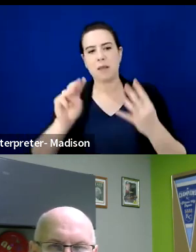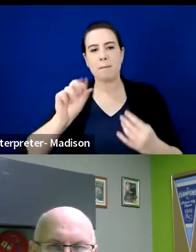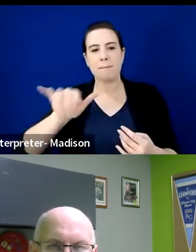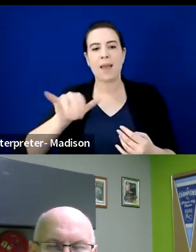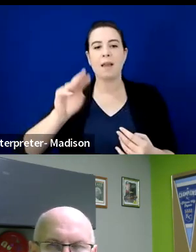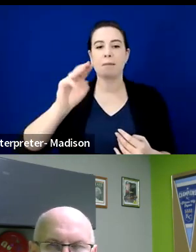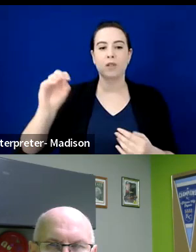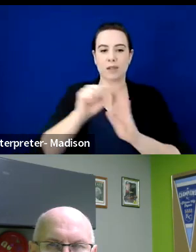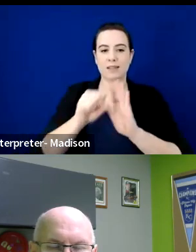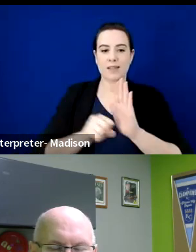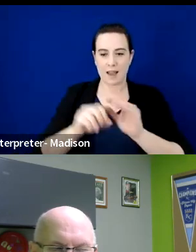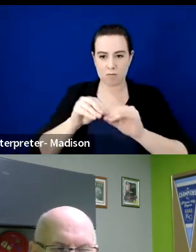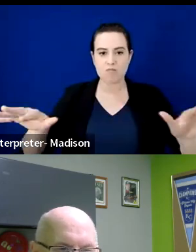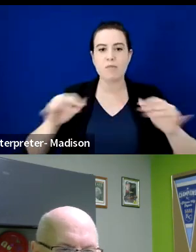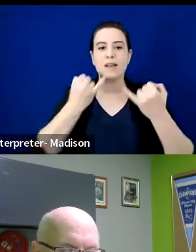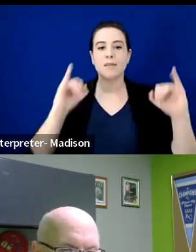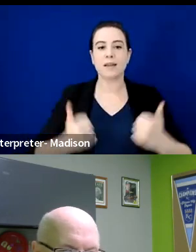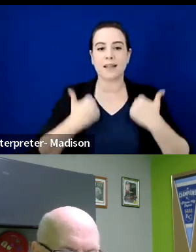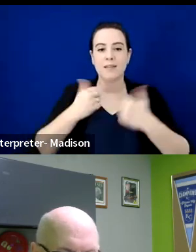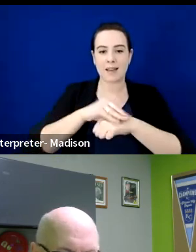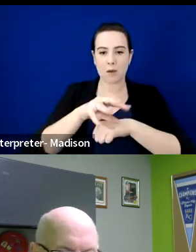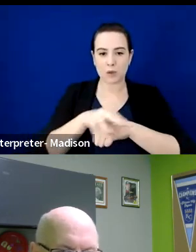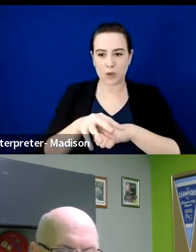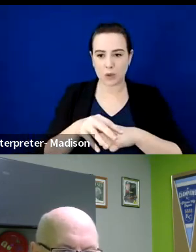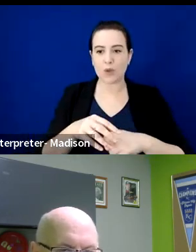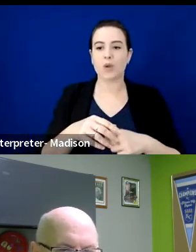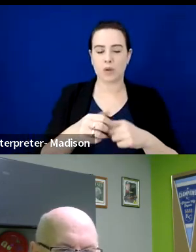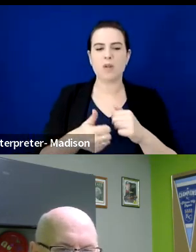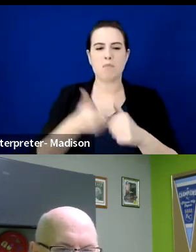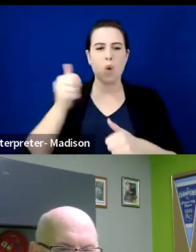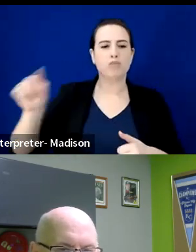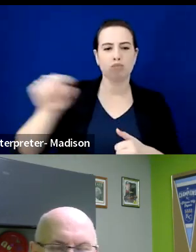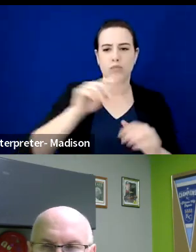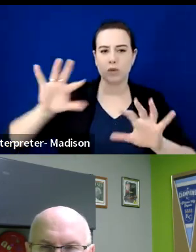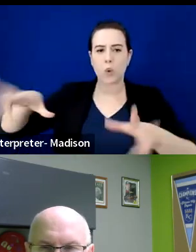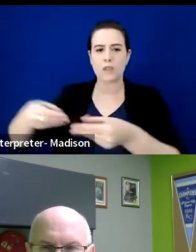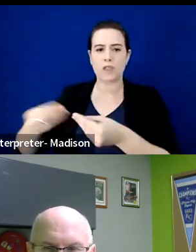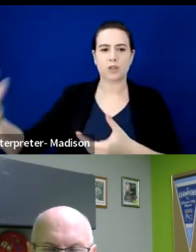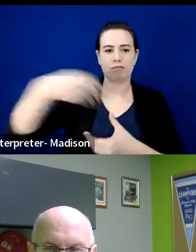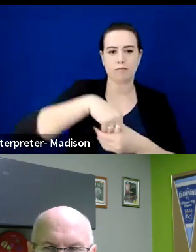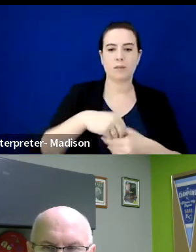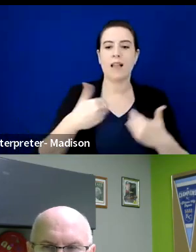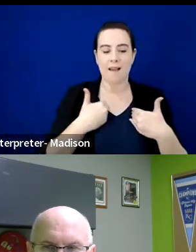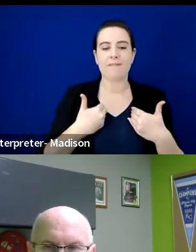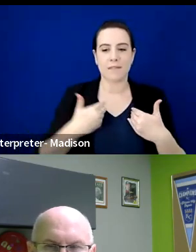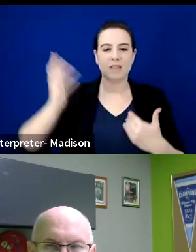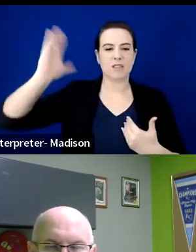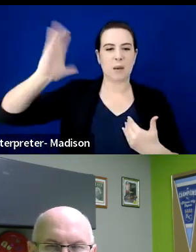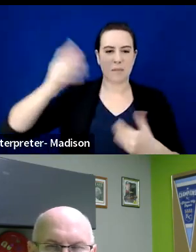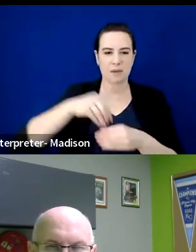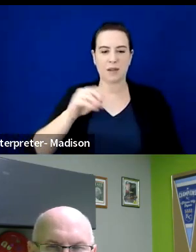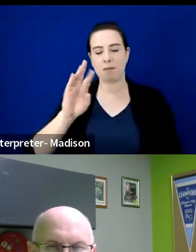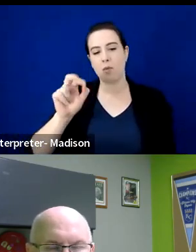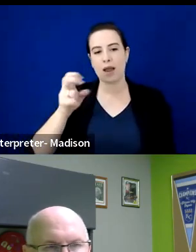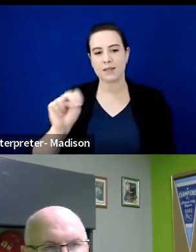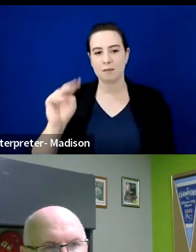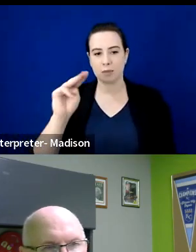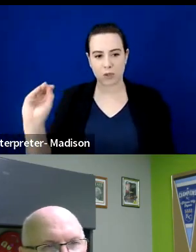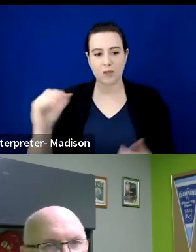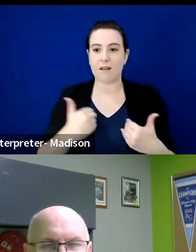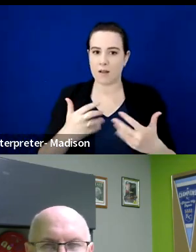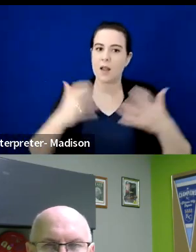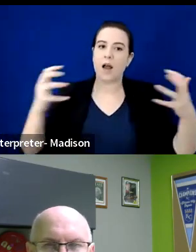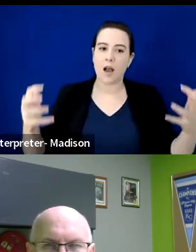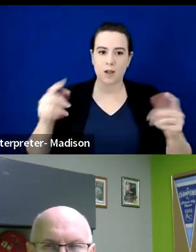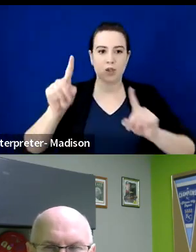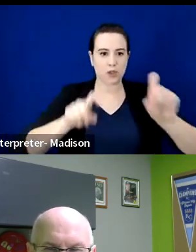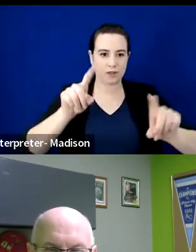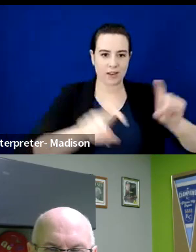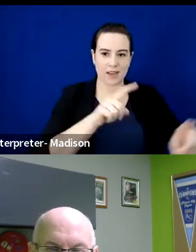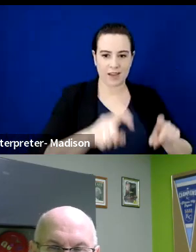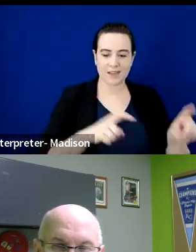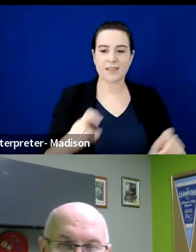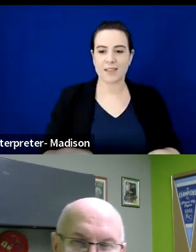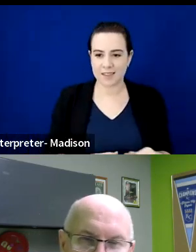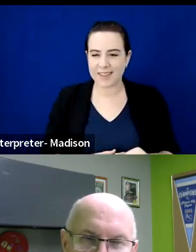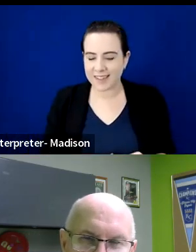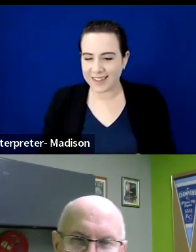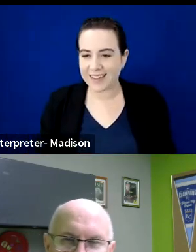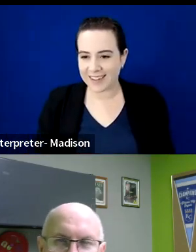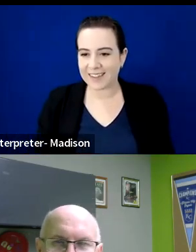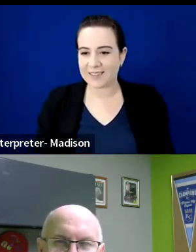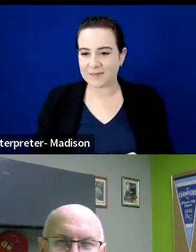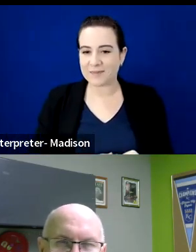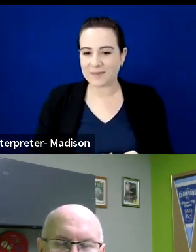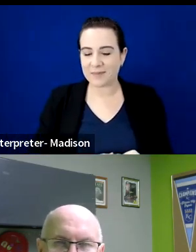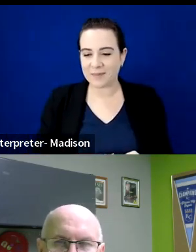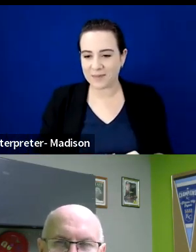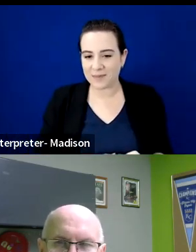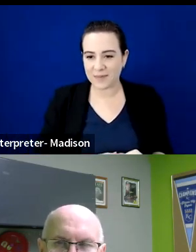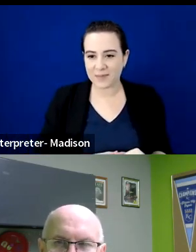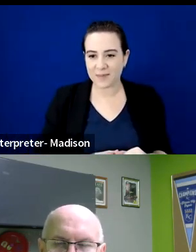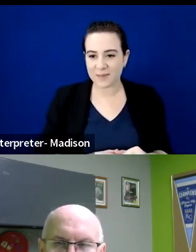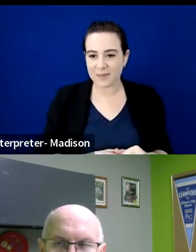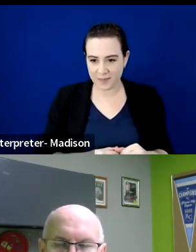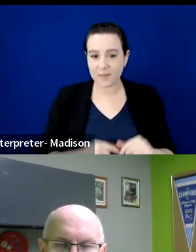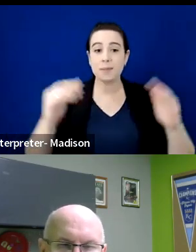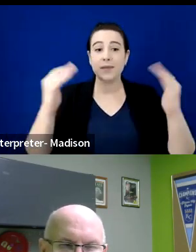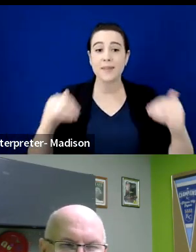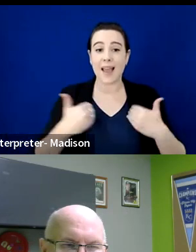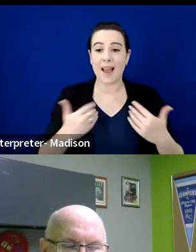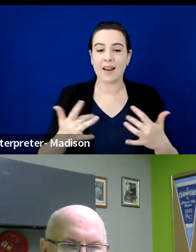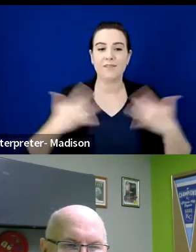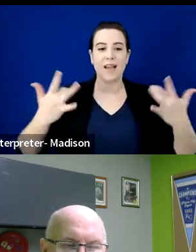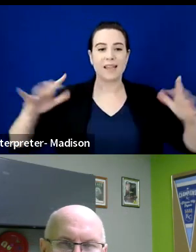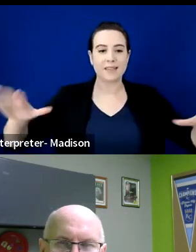We had a pretty good luck with all three of us.